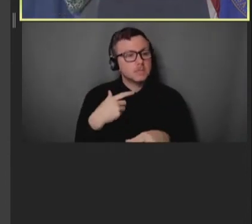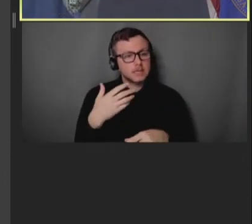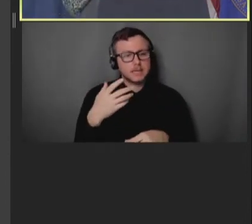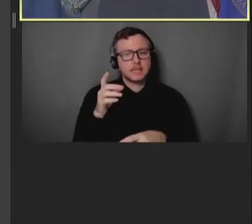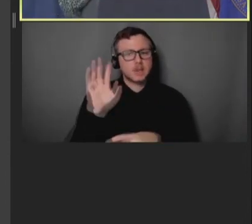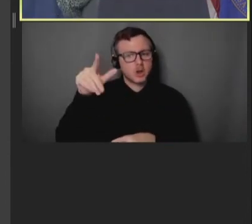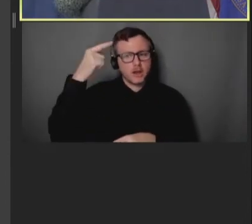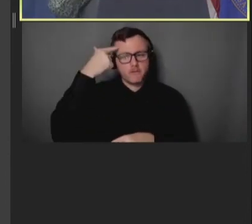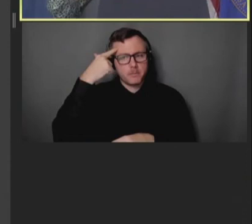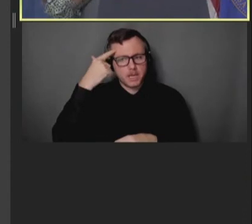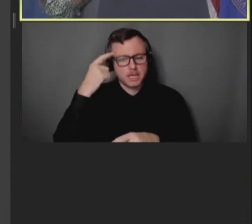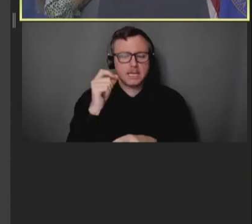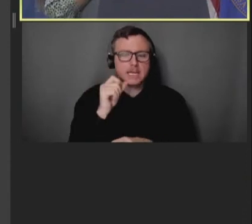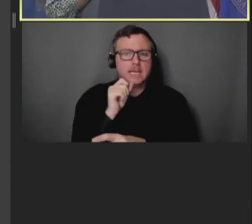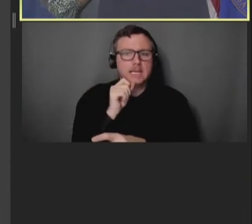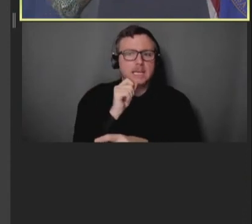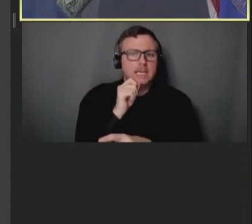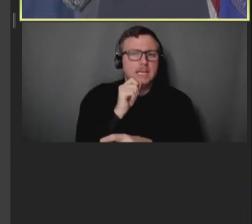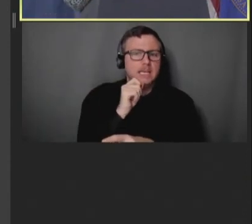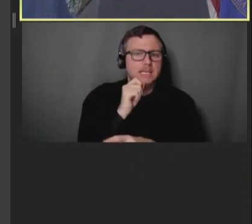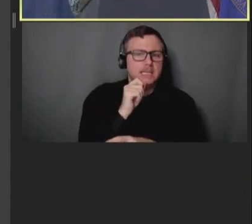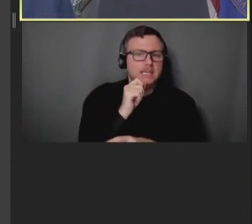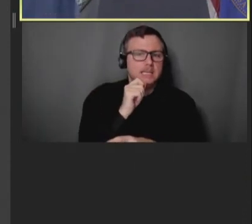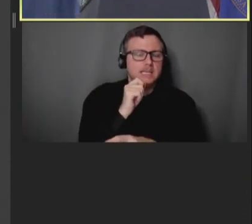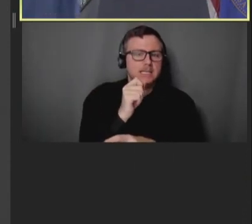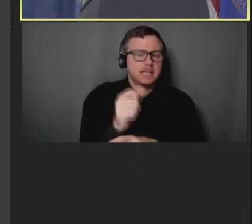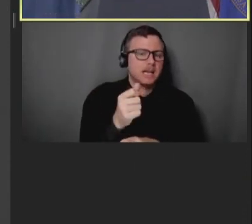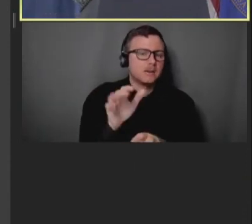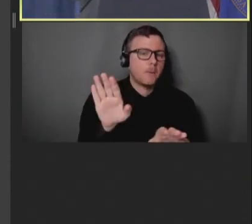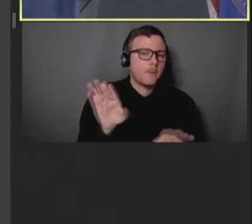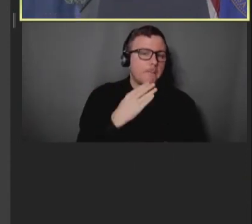there was an article in the paper that said that we were giving vaccinations out of order.